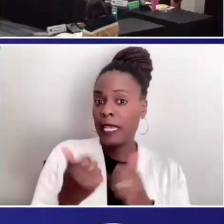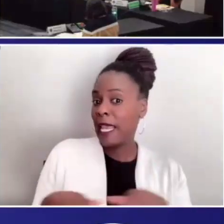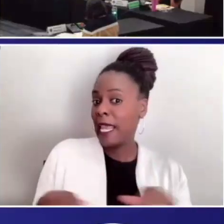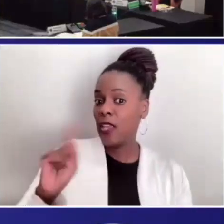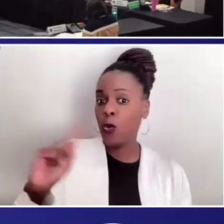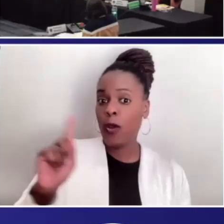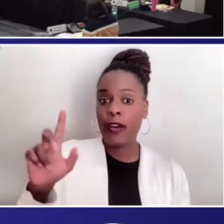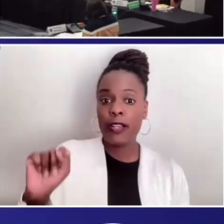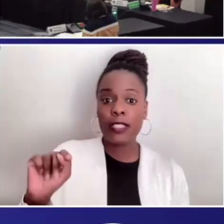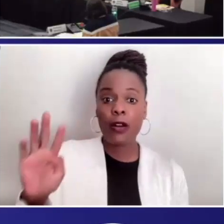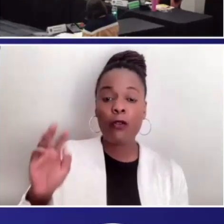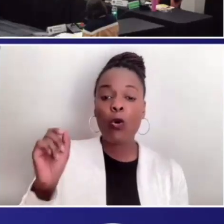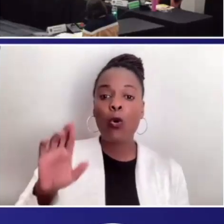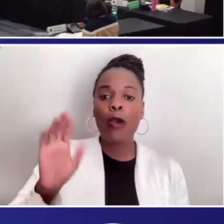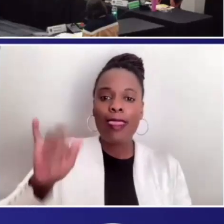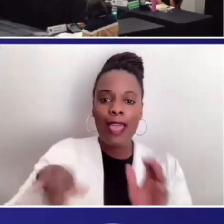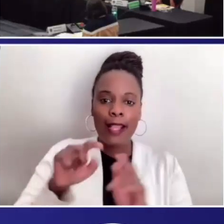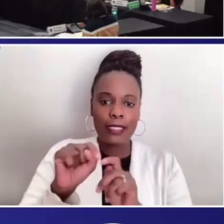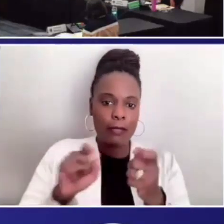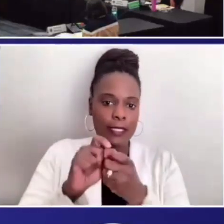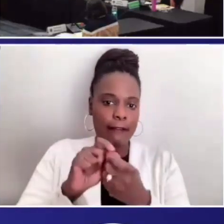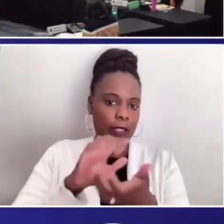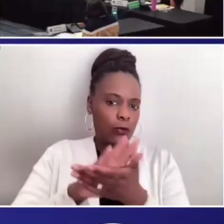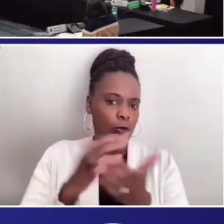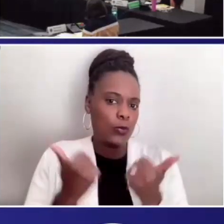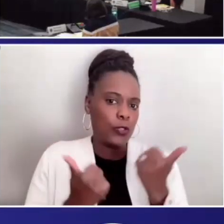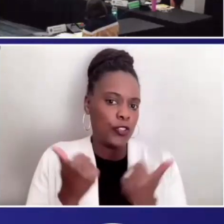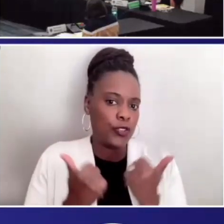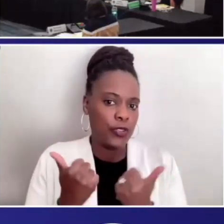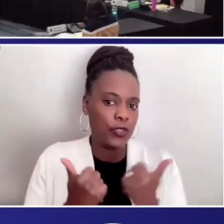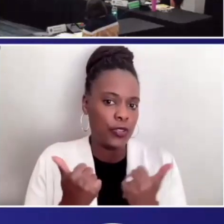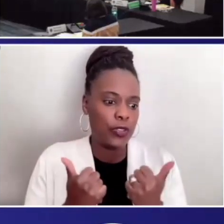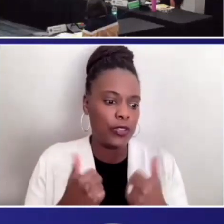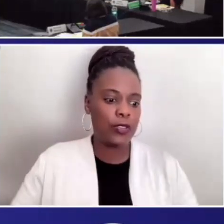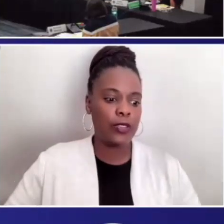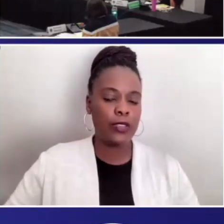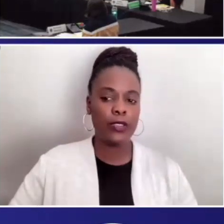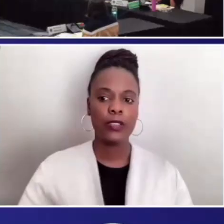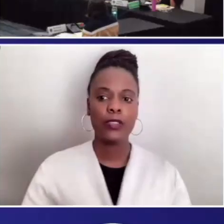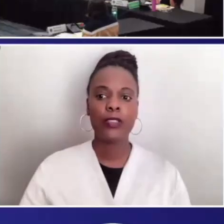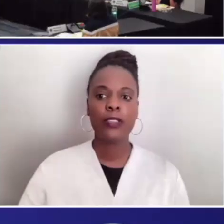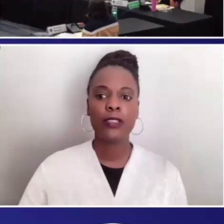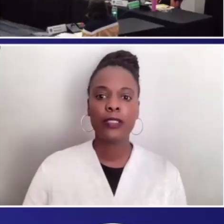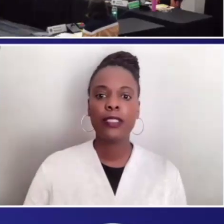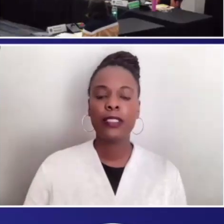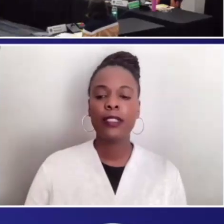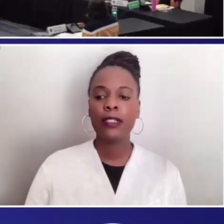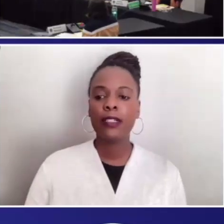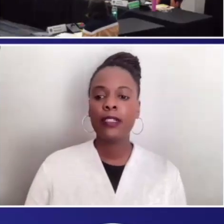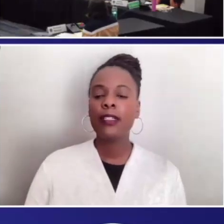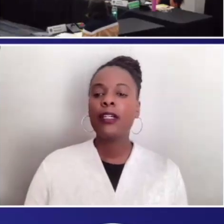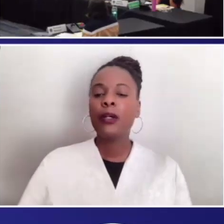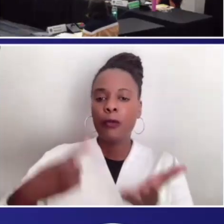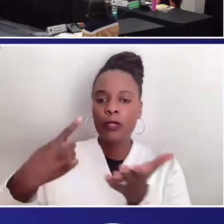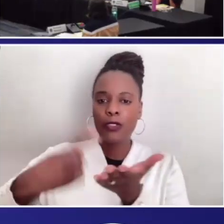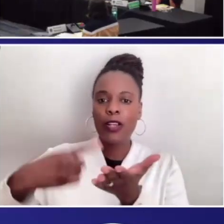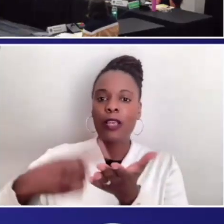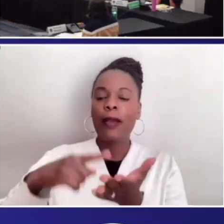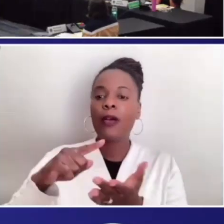specific -- that school specifically? So we are, we are talking specifically about that program --